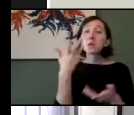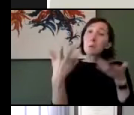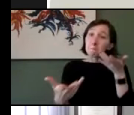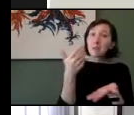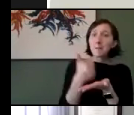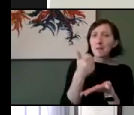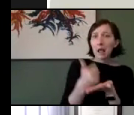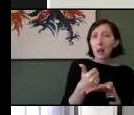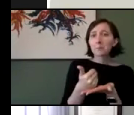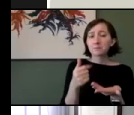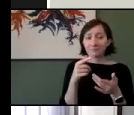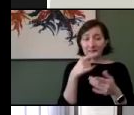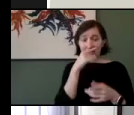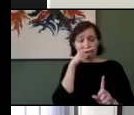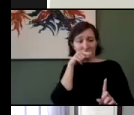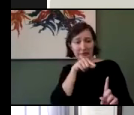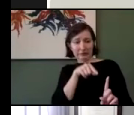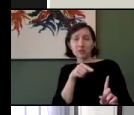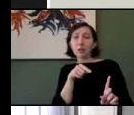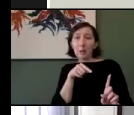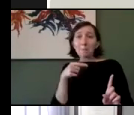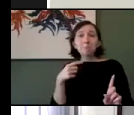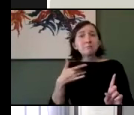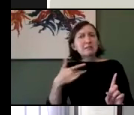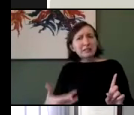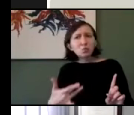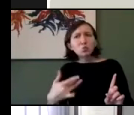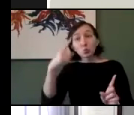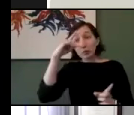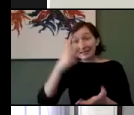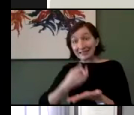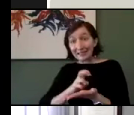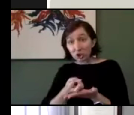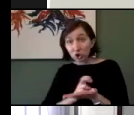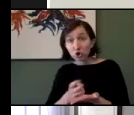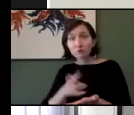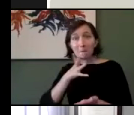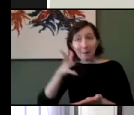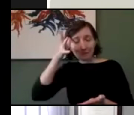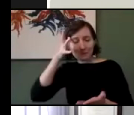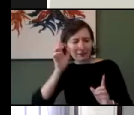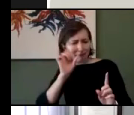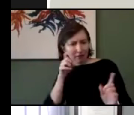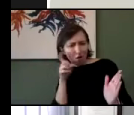so keep that in mind as we were talking about, for people who cannot tolerate masks.